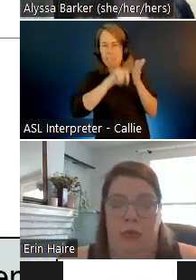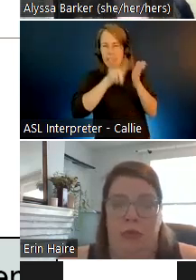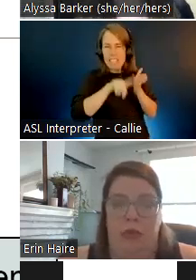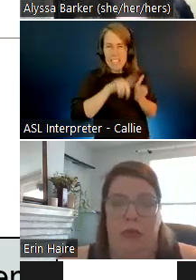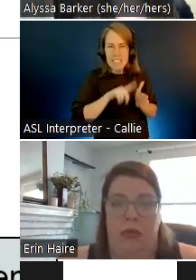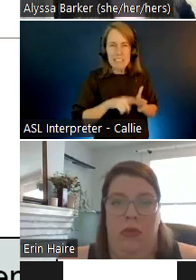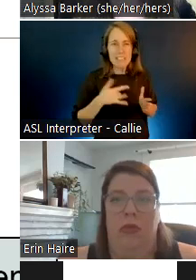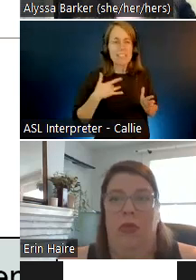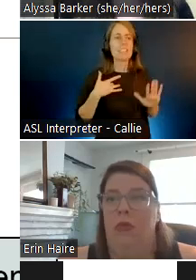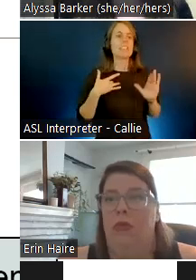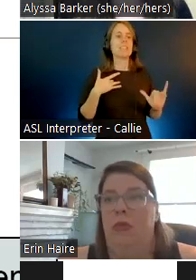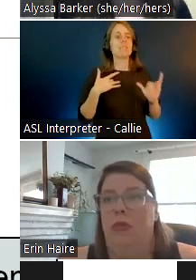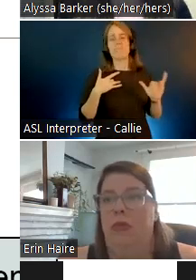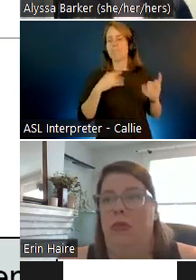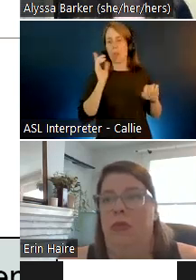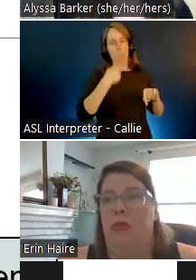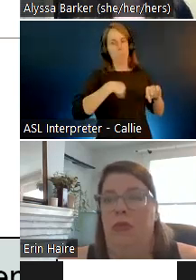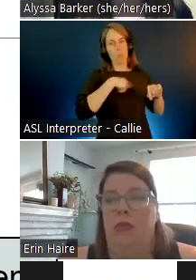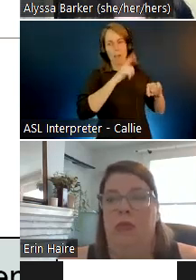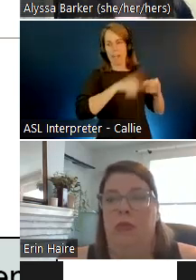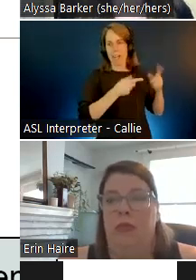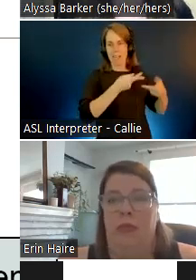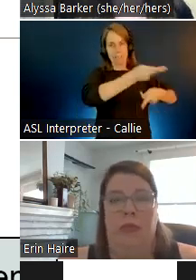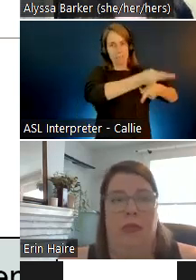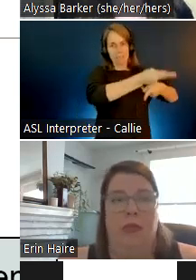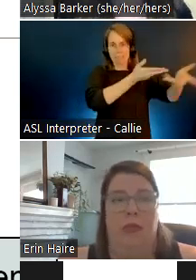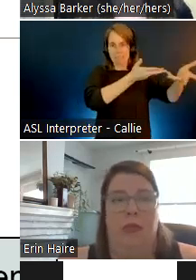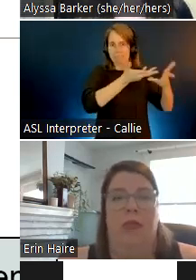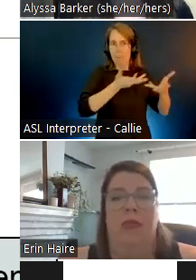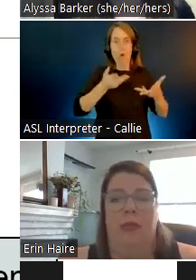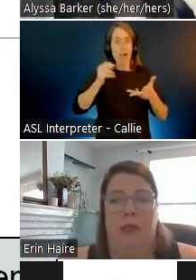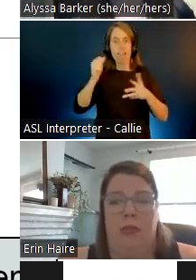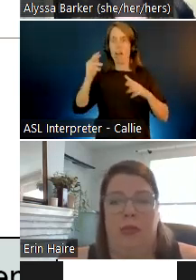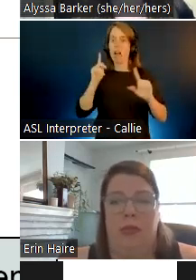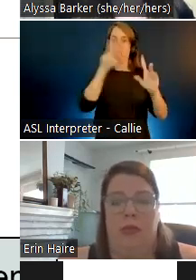person who filed kind of disappears on us and doesn't cooperate or something that's what we